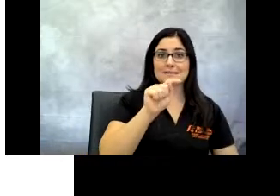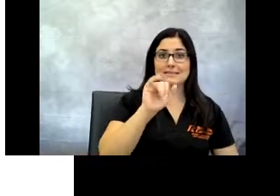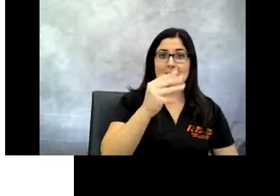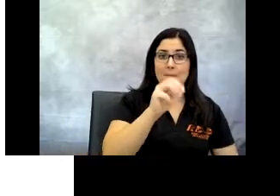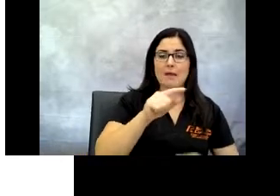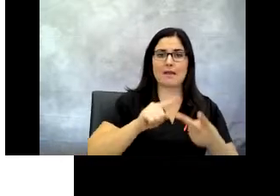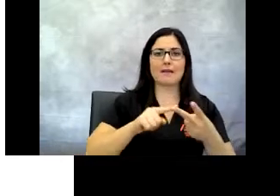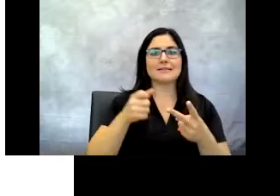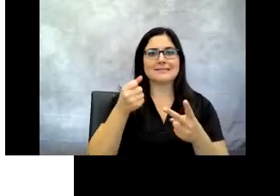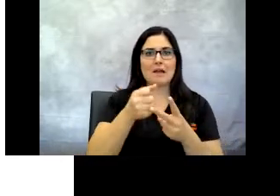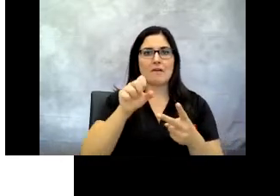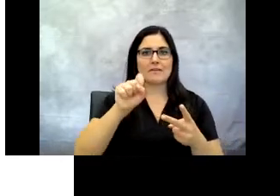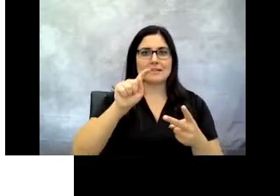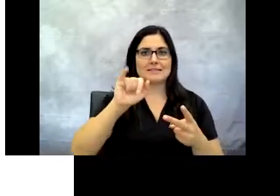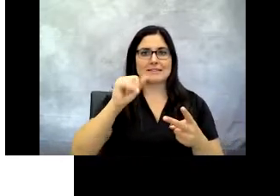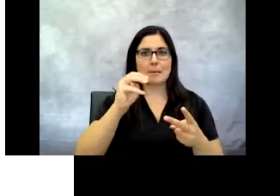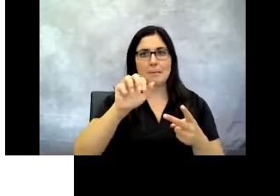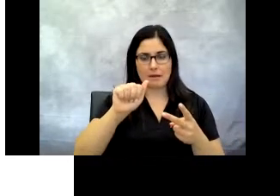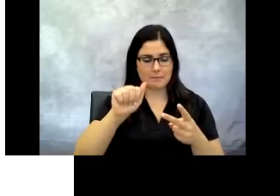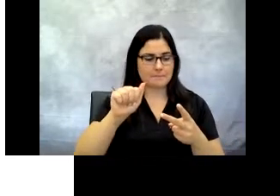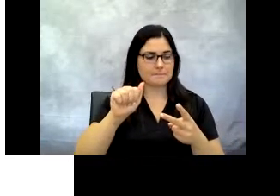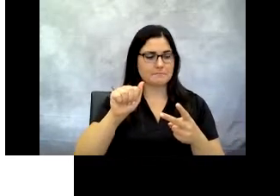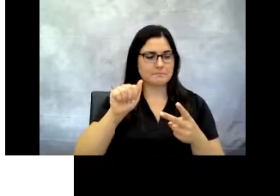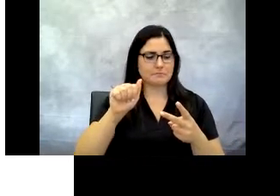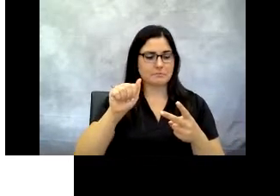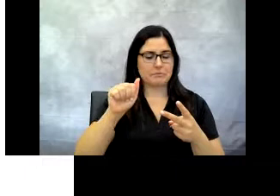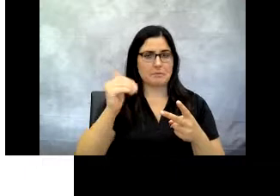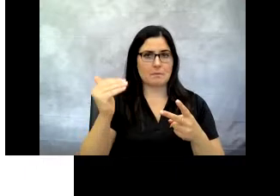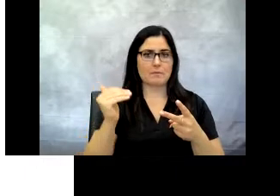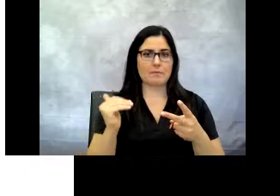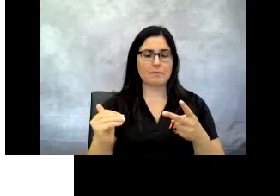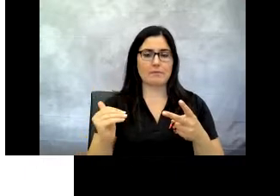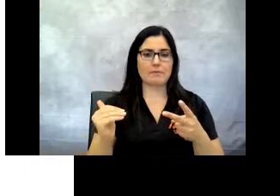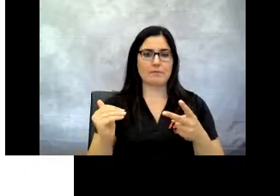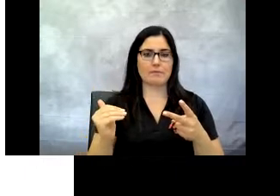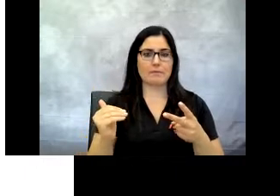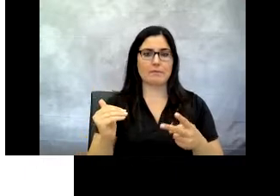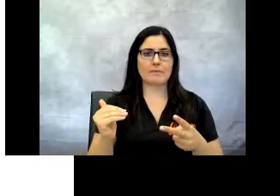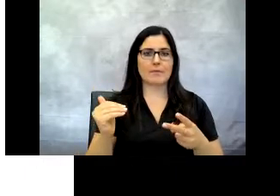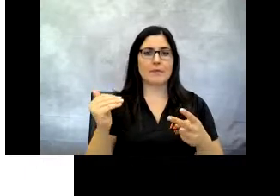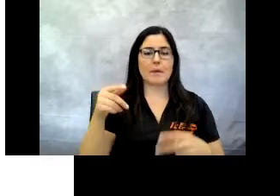Next slide, please. So public stigma often